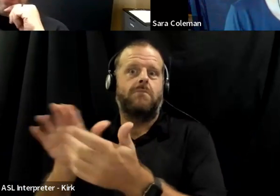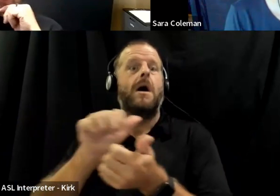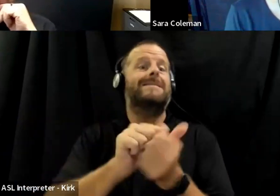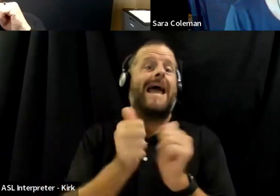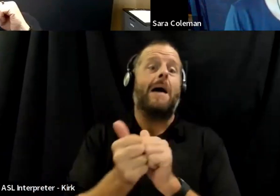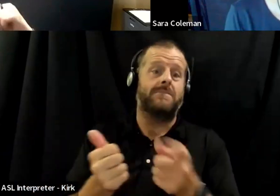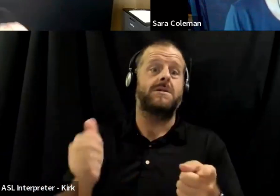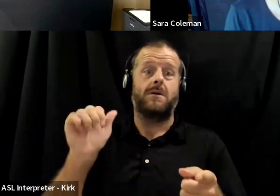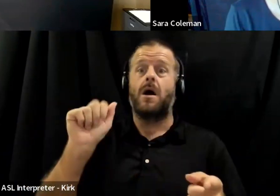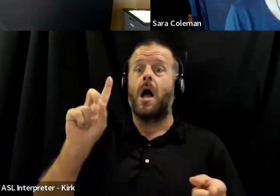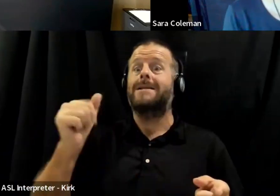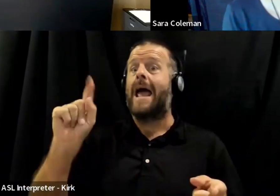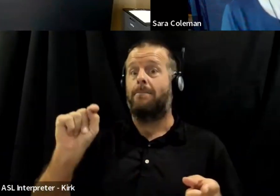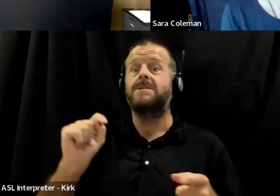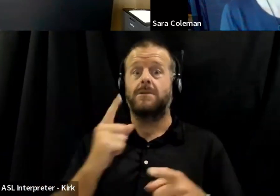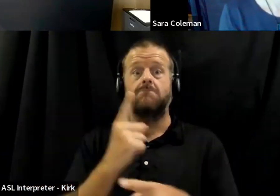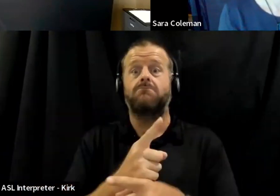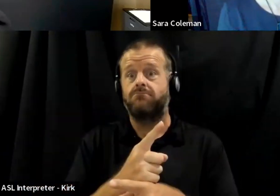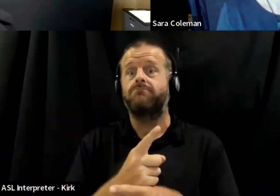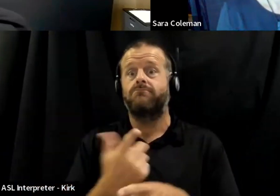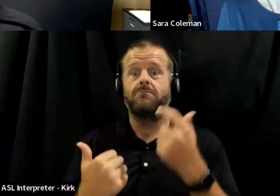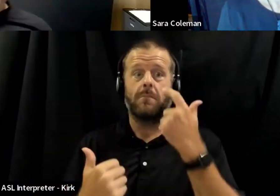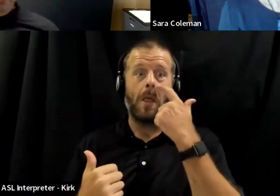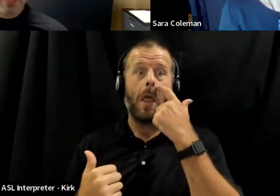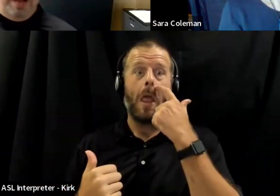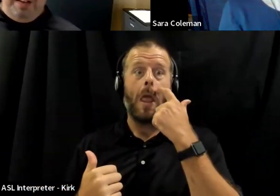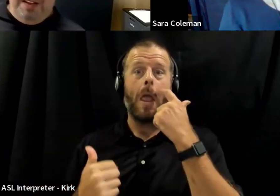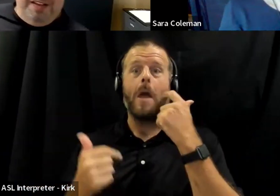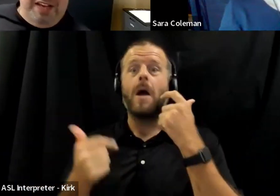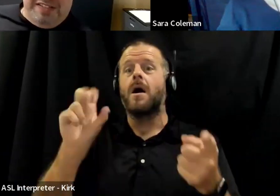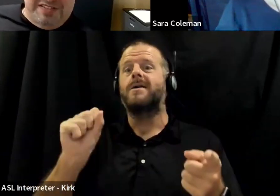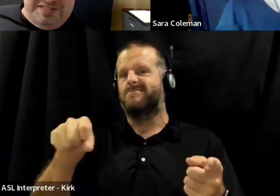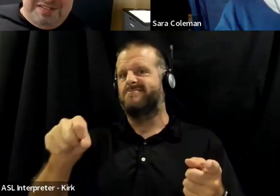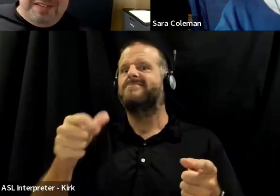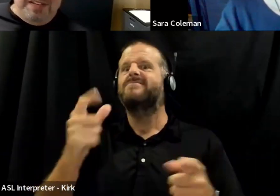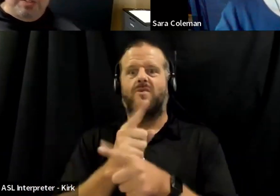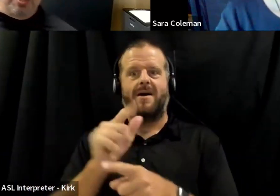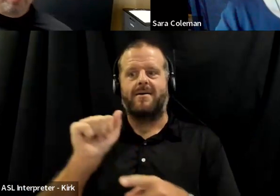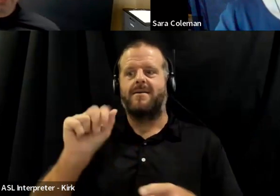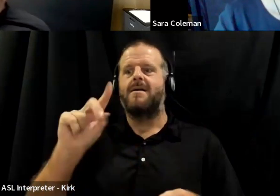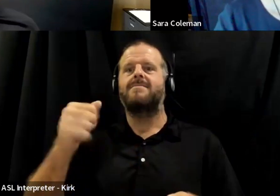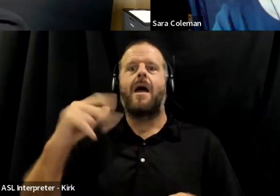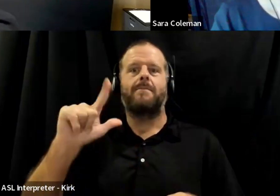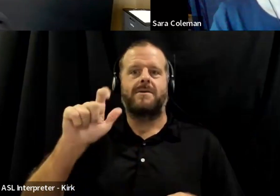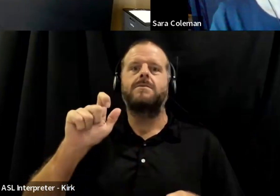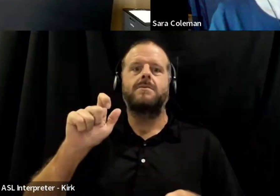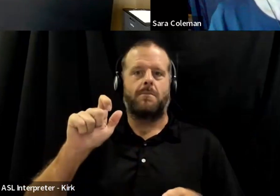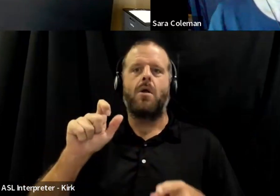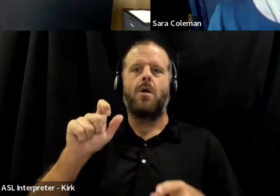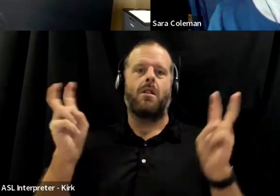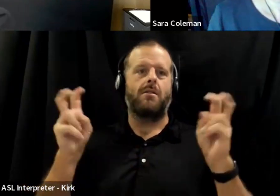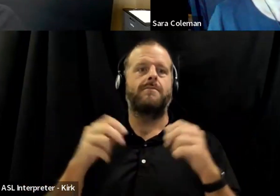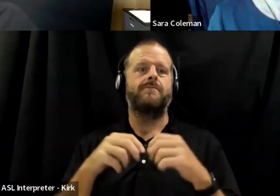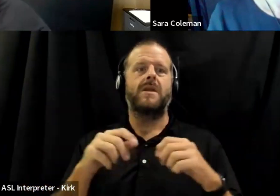Adapt and adaptability is so important. , but yeah, it's just being able to shift or to pivot.